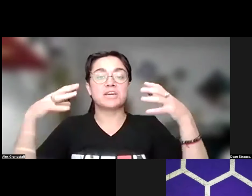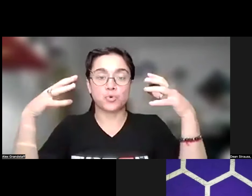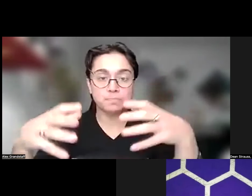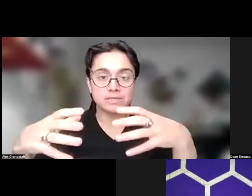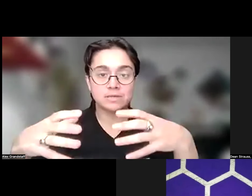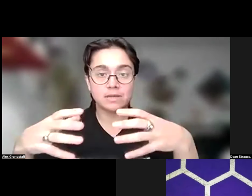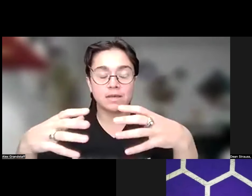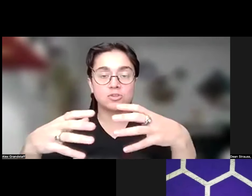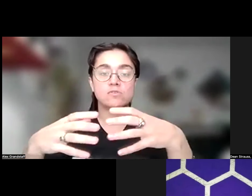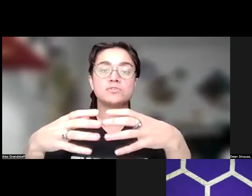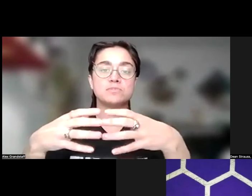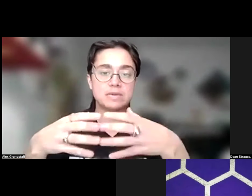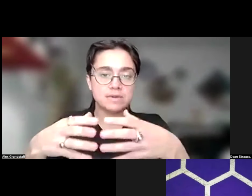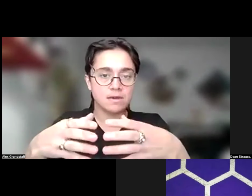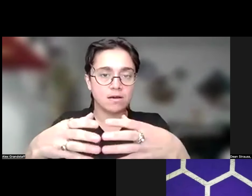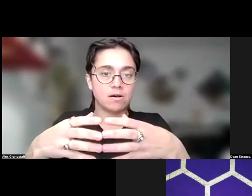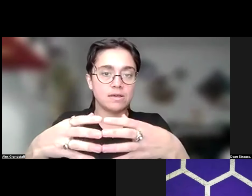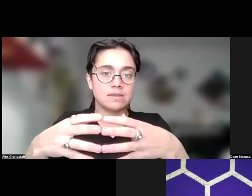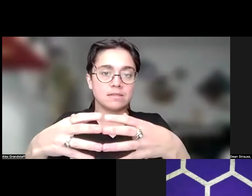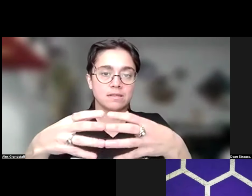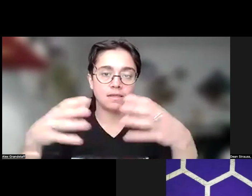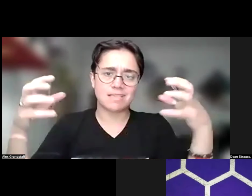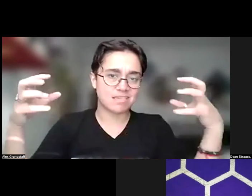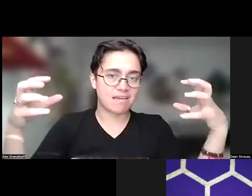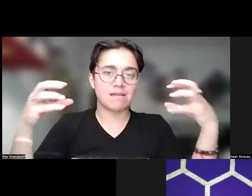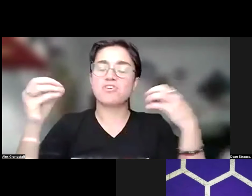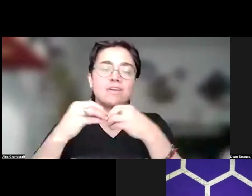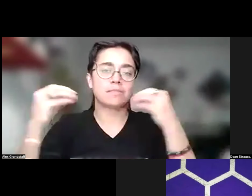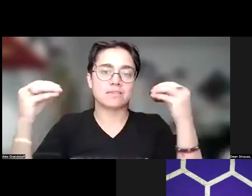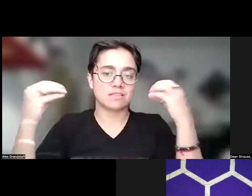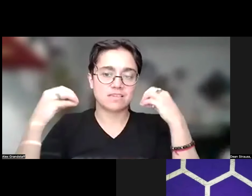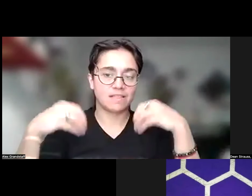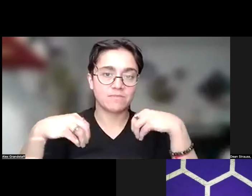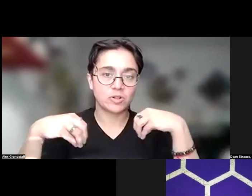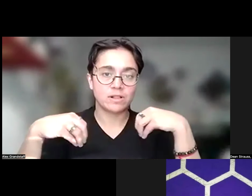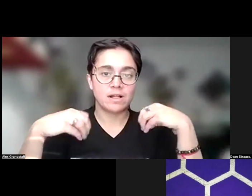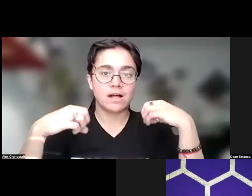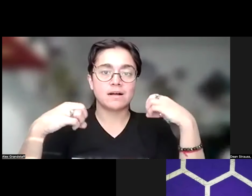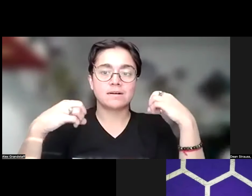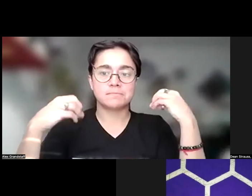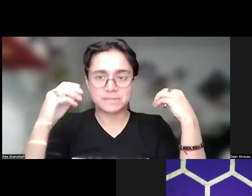without legislator's office one-on-one. Often times organizing in groups.